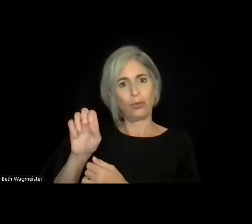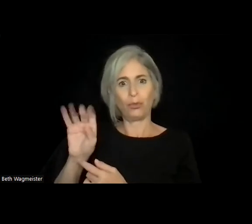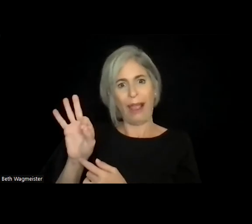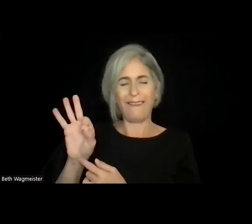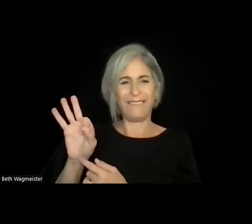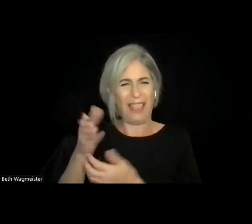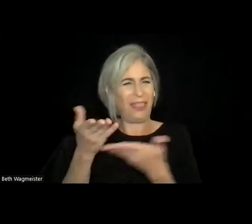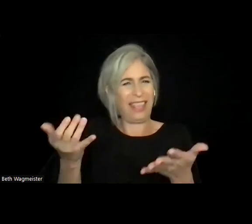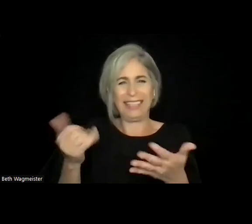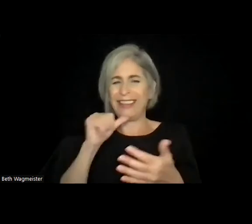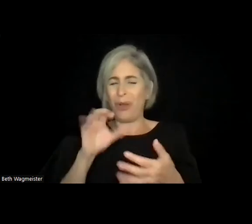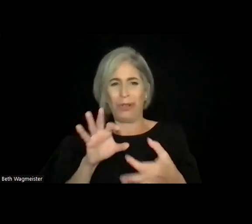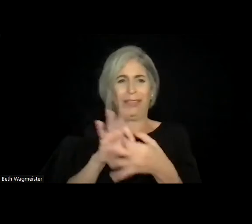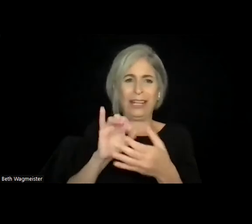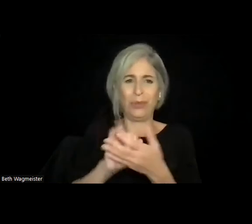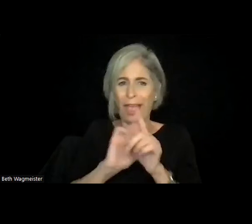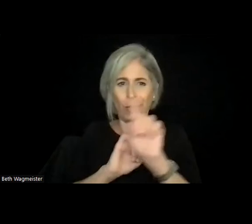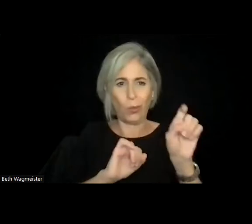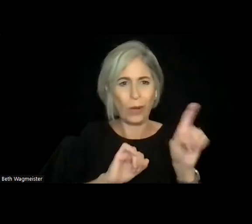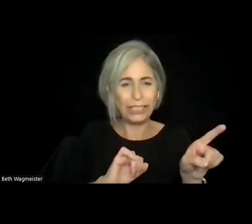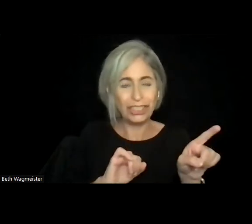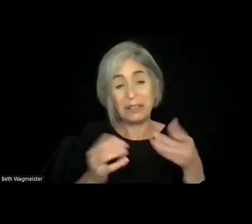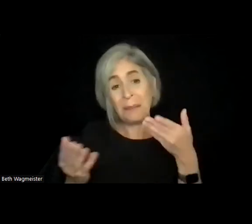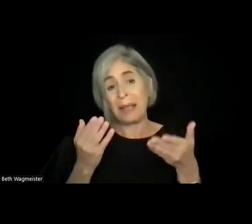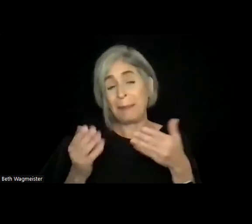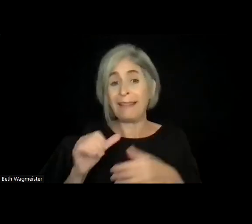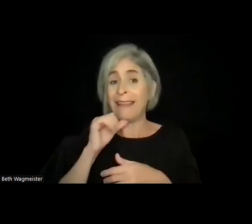the study f a scientist perspective it could exclude the riff raf,